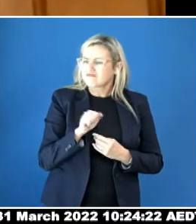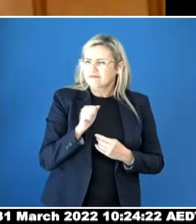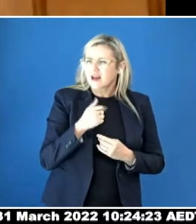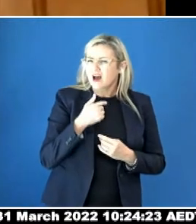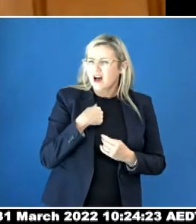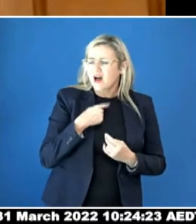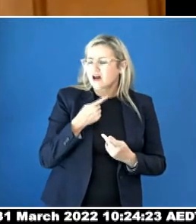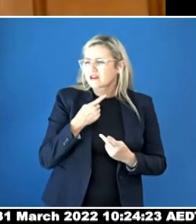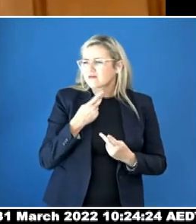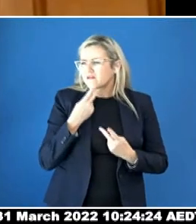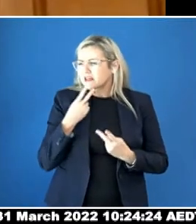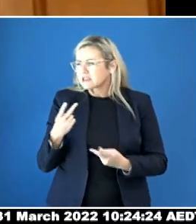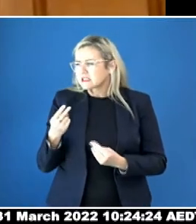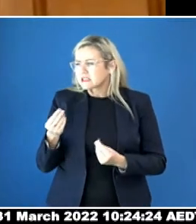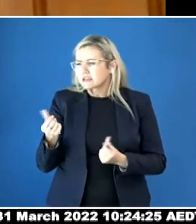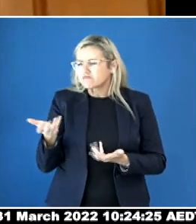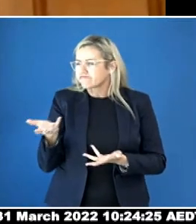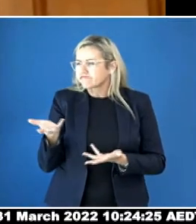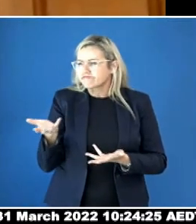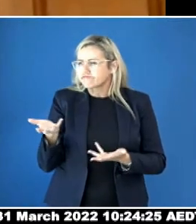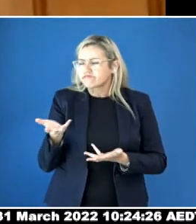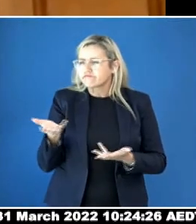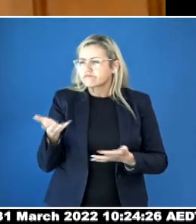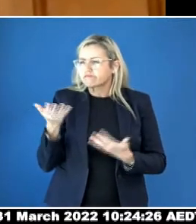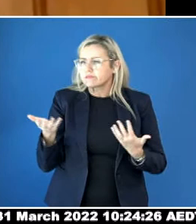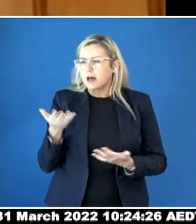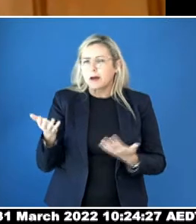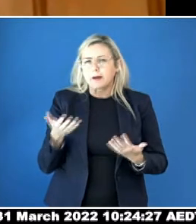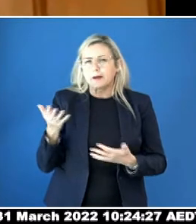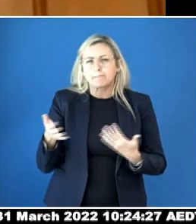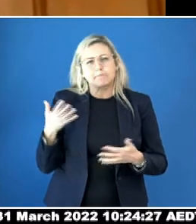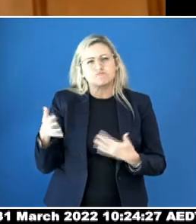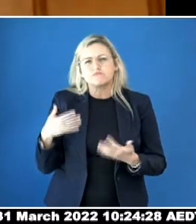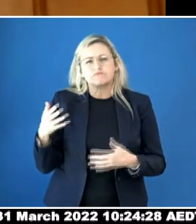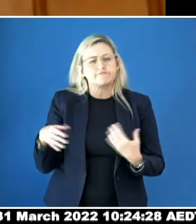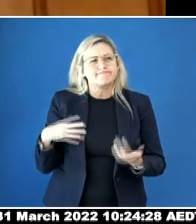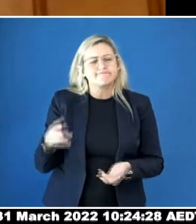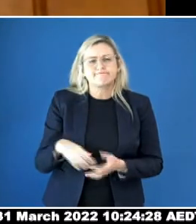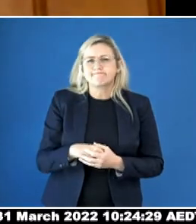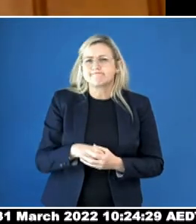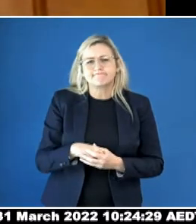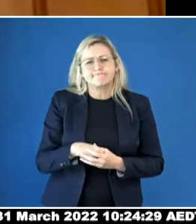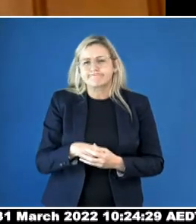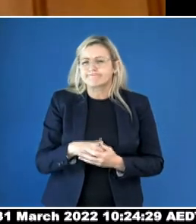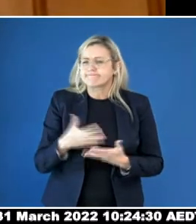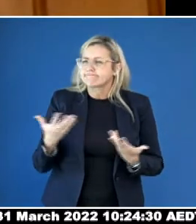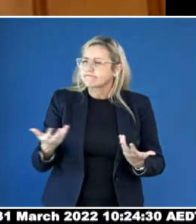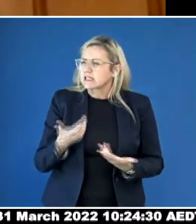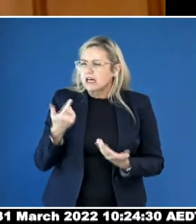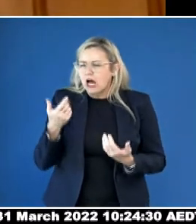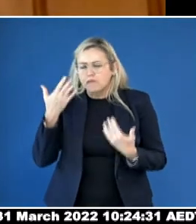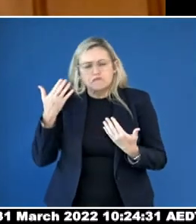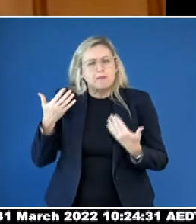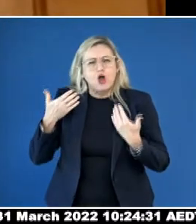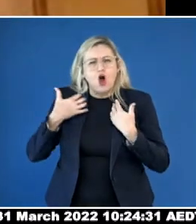I went to some - some hospital.